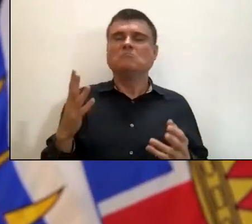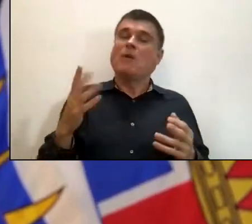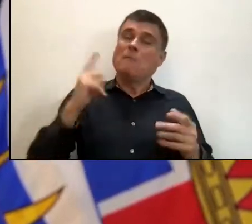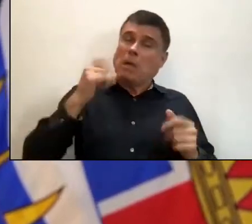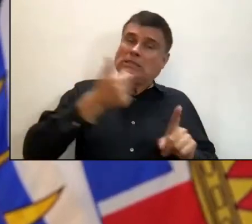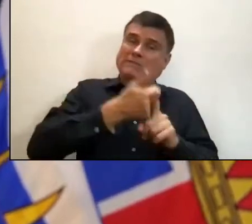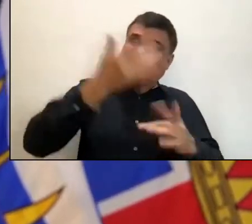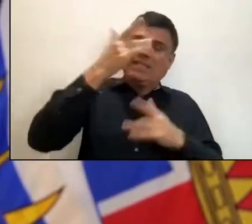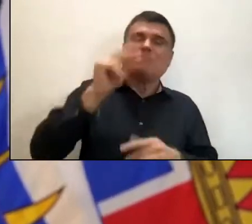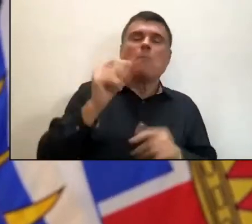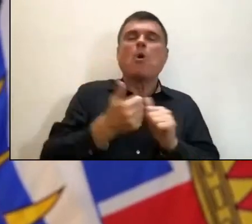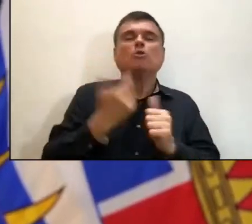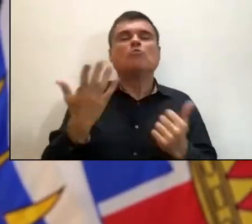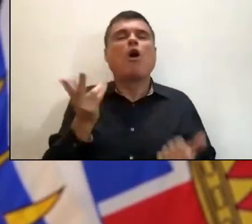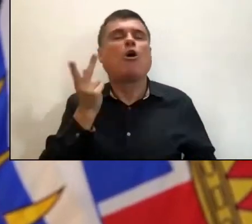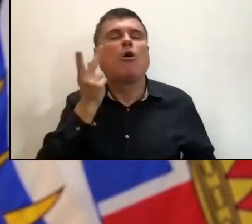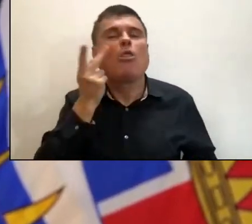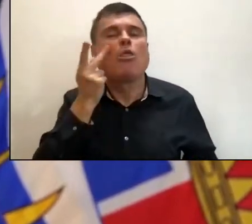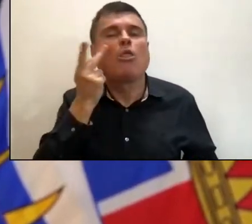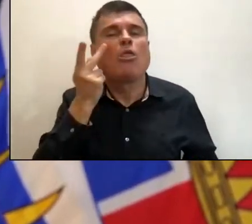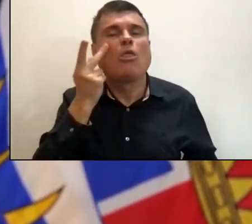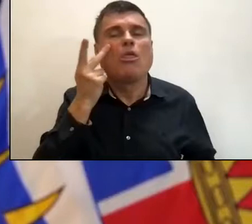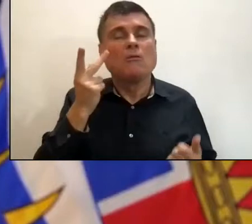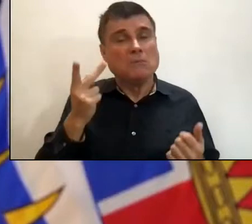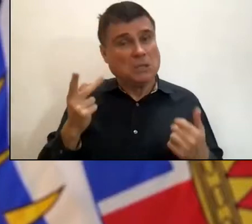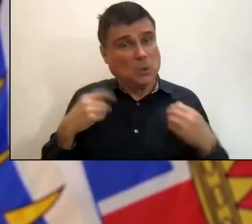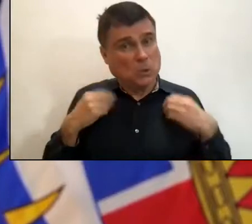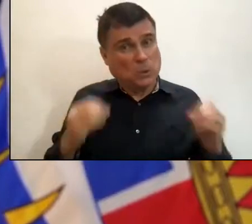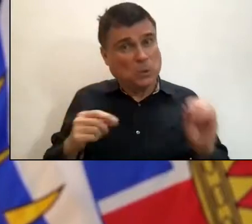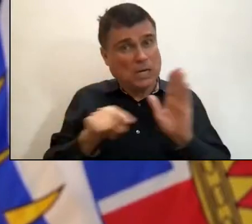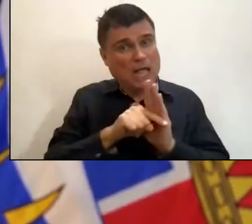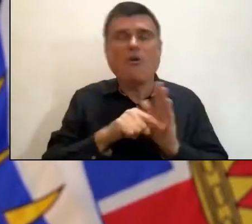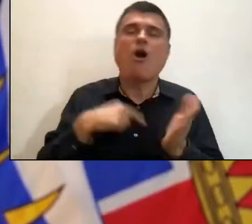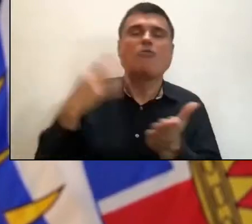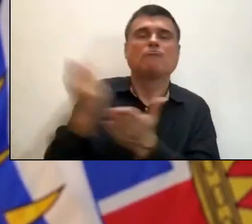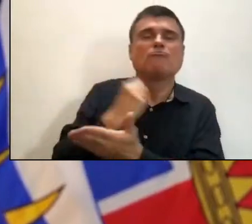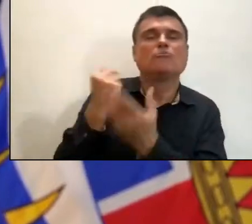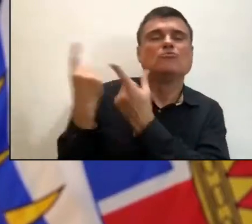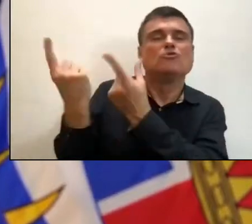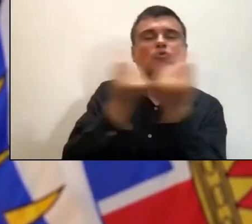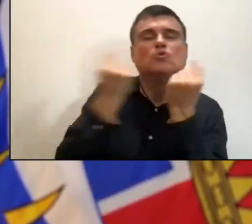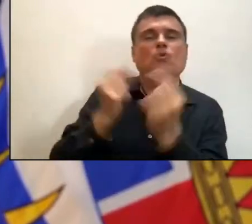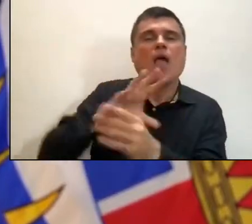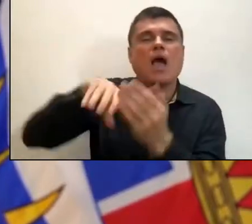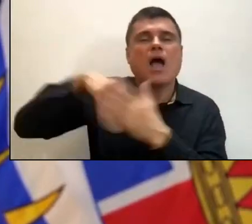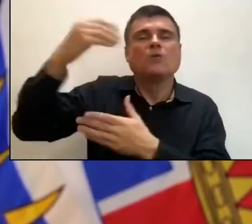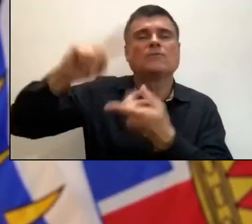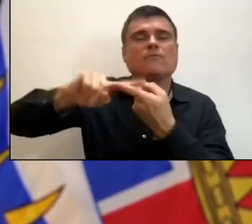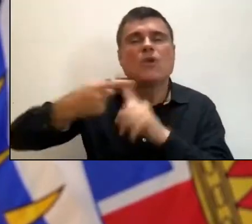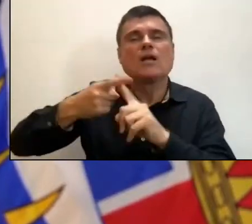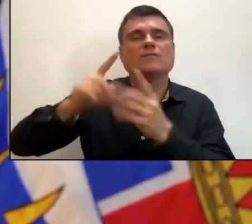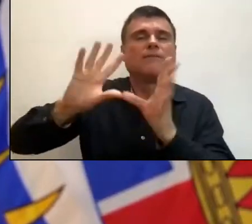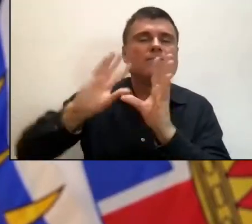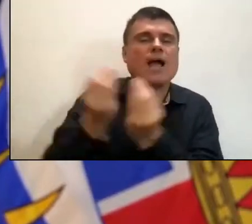and socialize or spend time with family and that they don't have COVID.